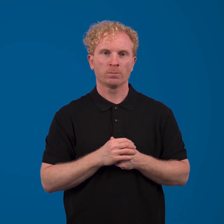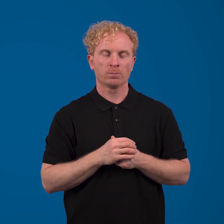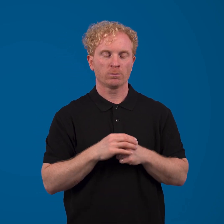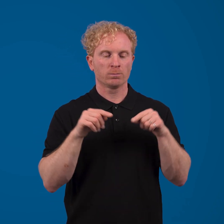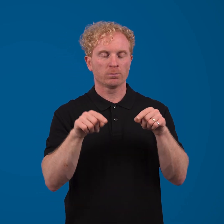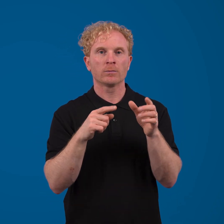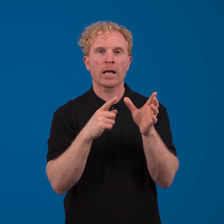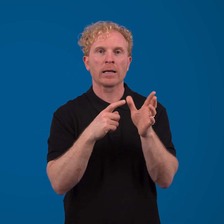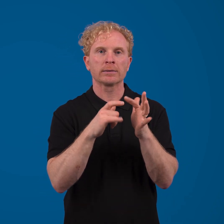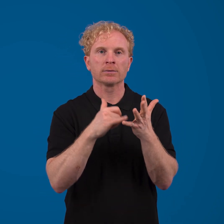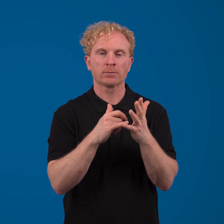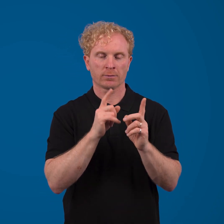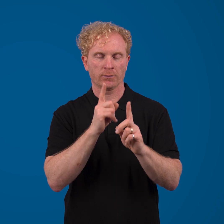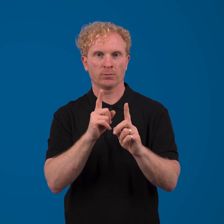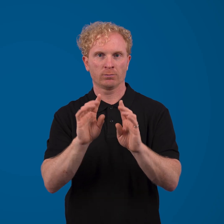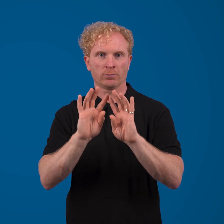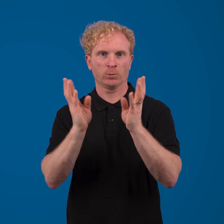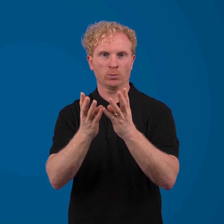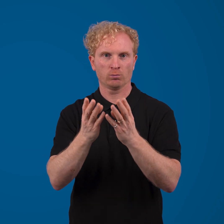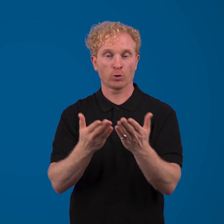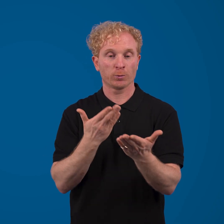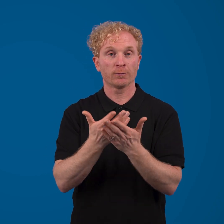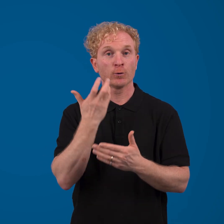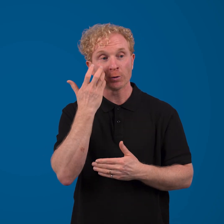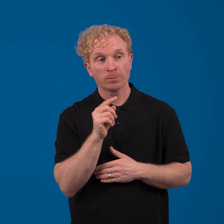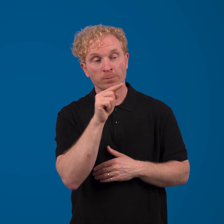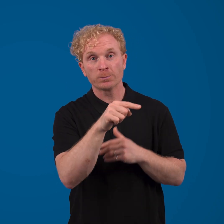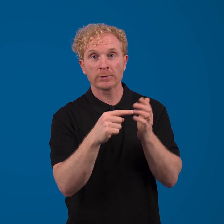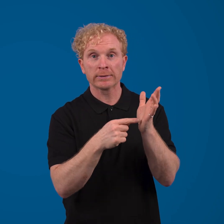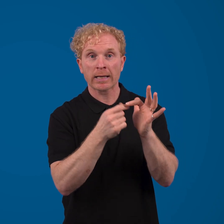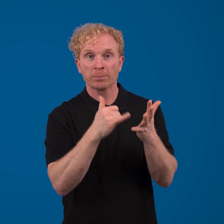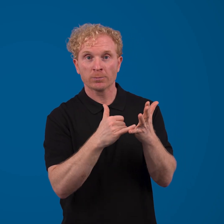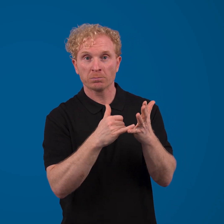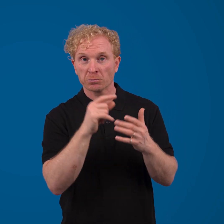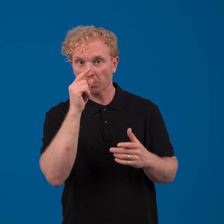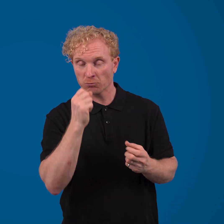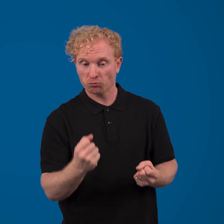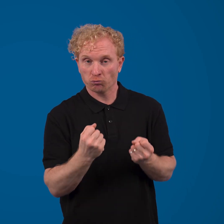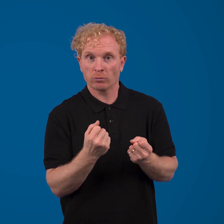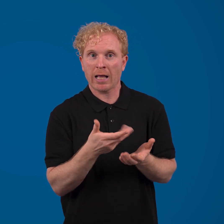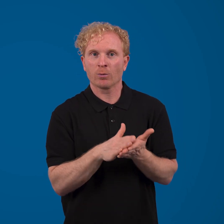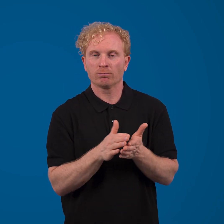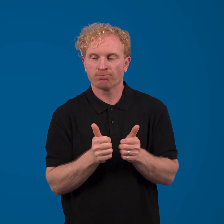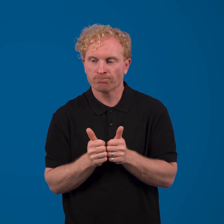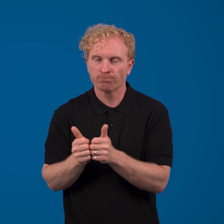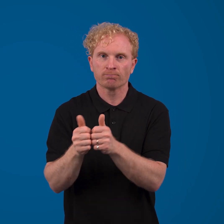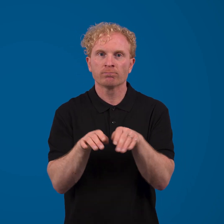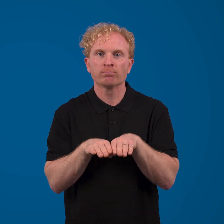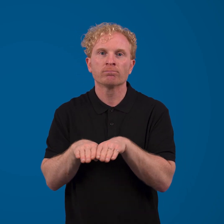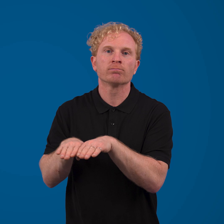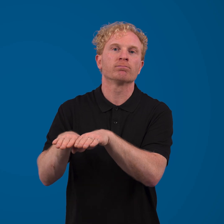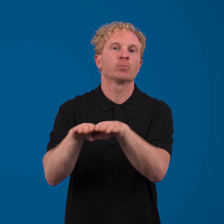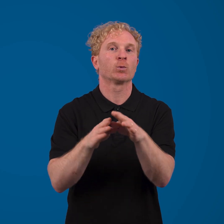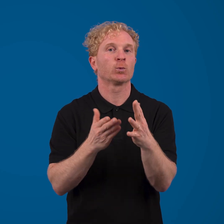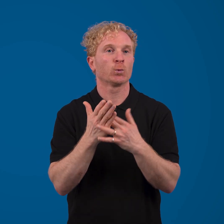The ADS Advisory Council proposed future TAPs could be strengthened by harmonising efforts